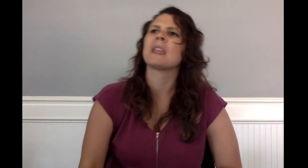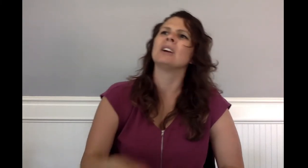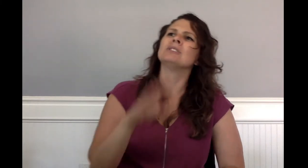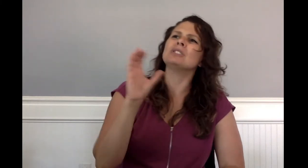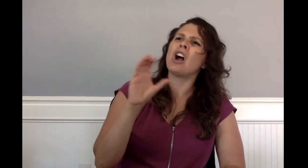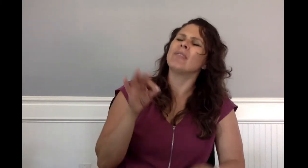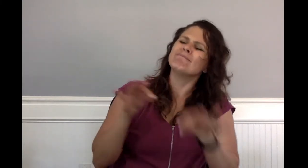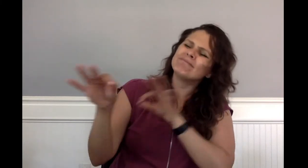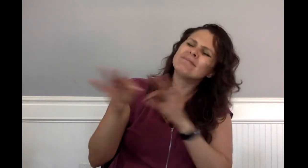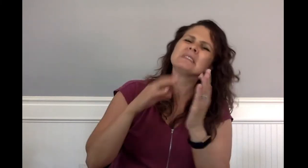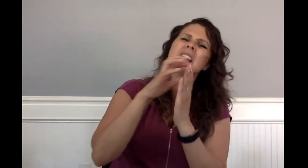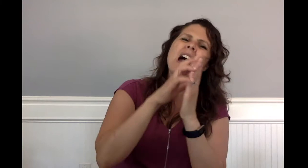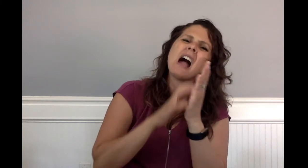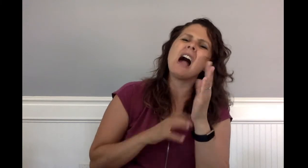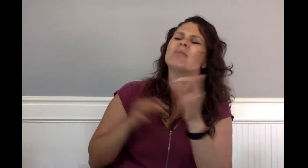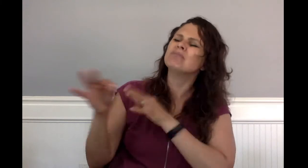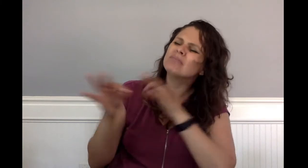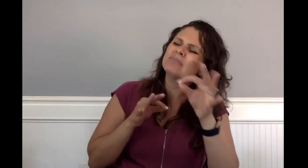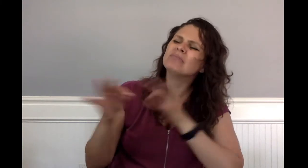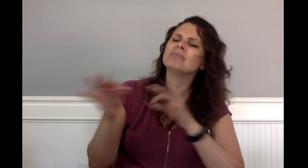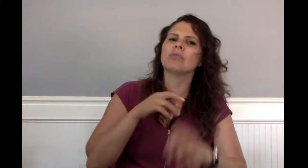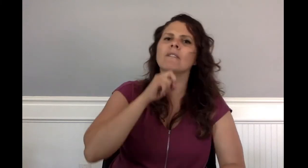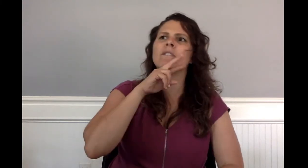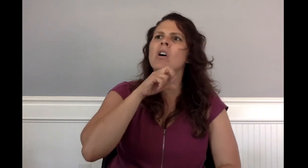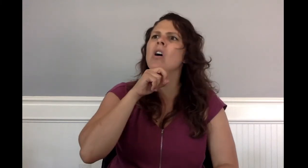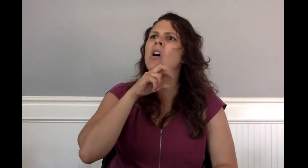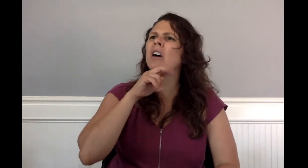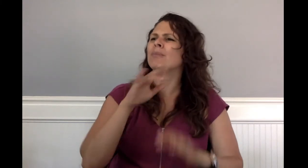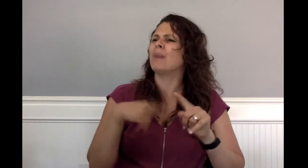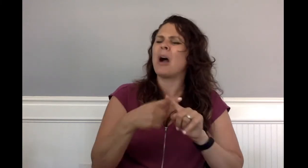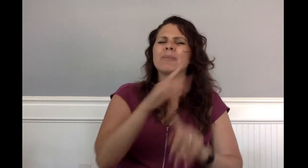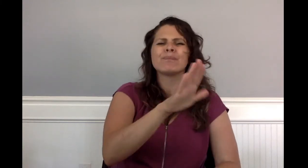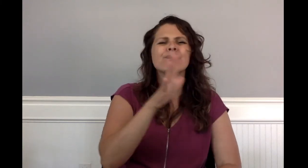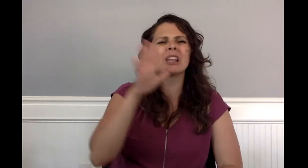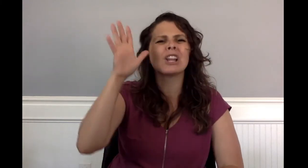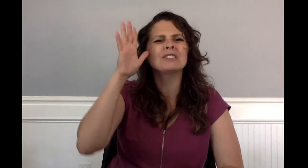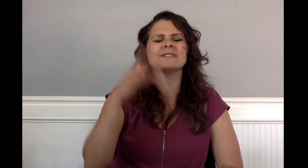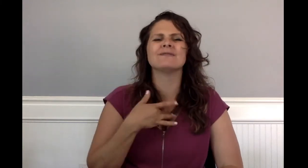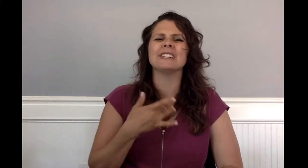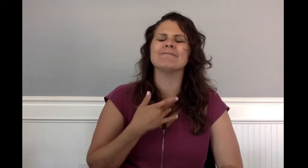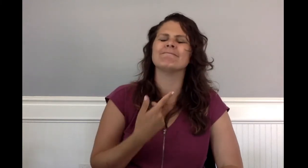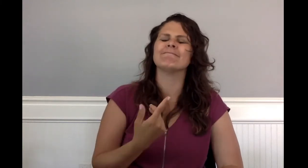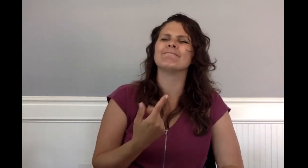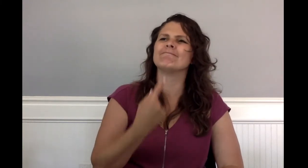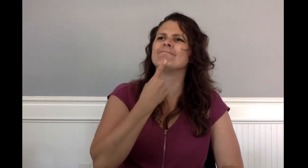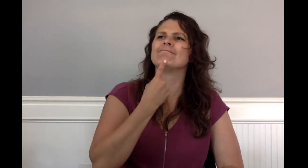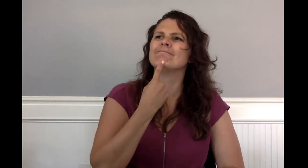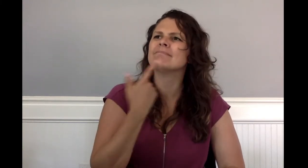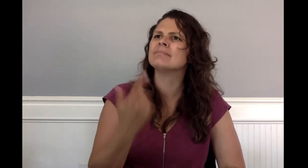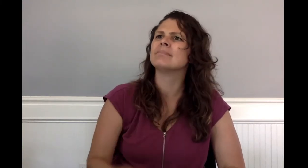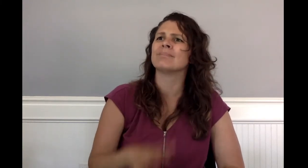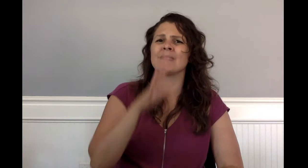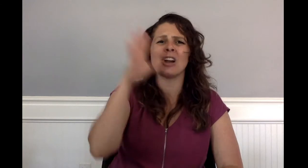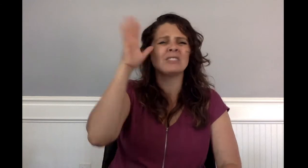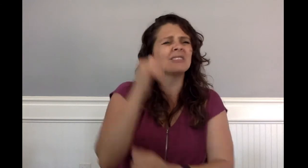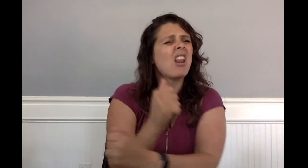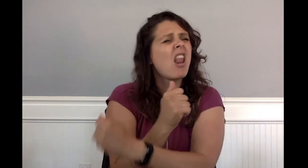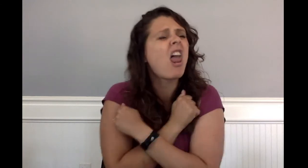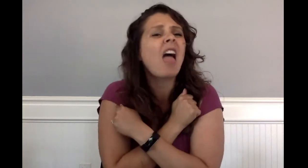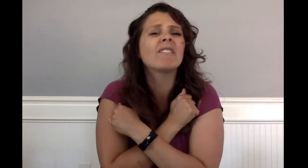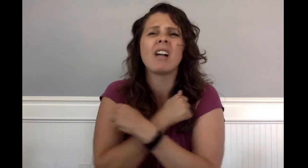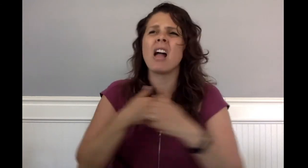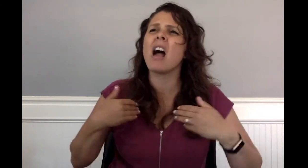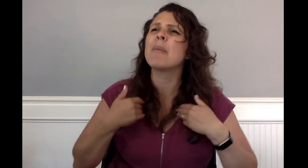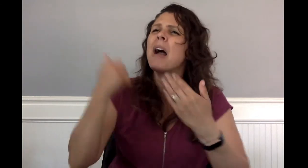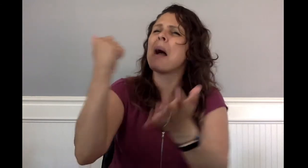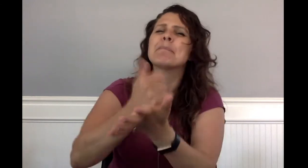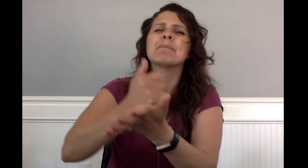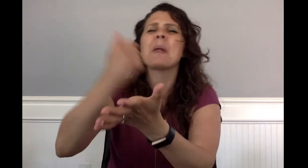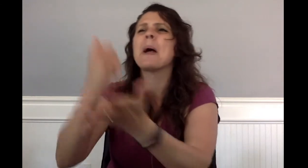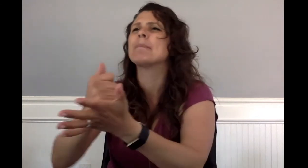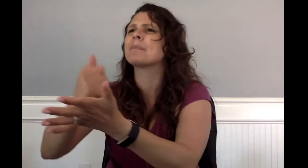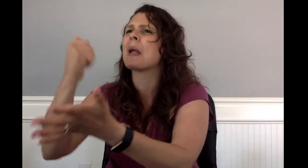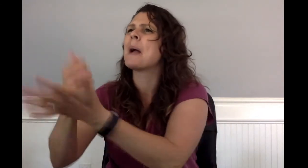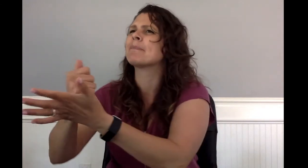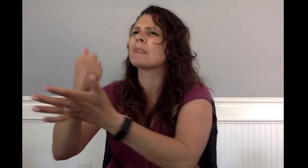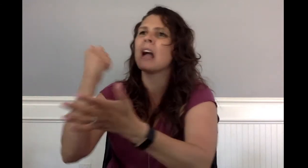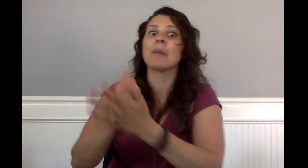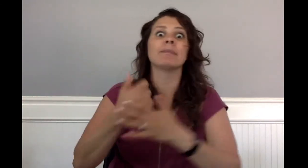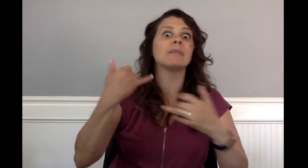Charlie told Frog about his parents and how they loved helping—animals, that is.